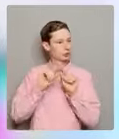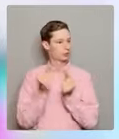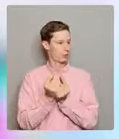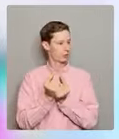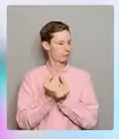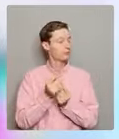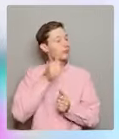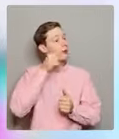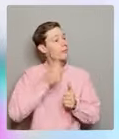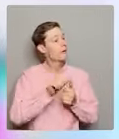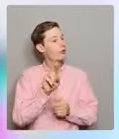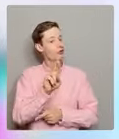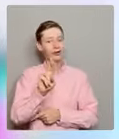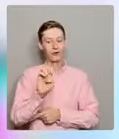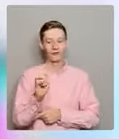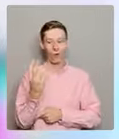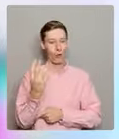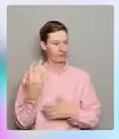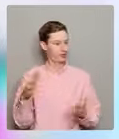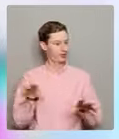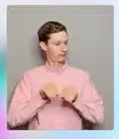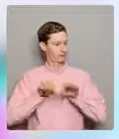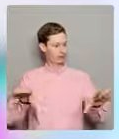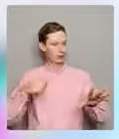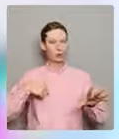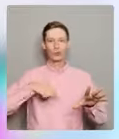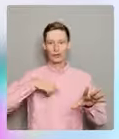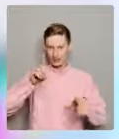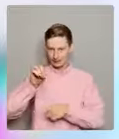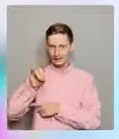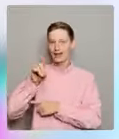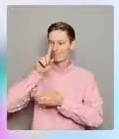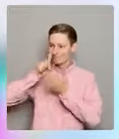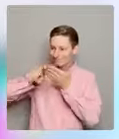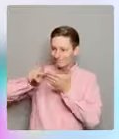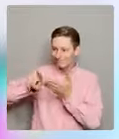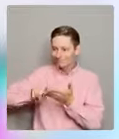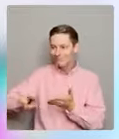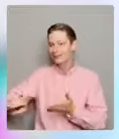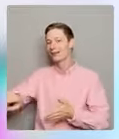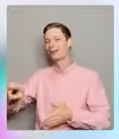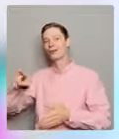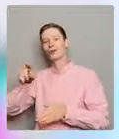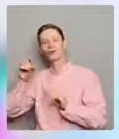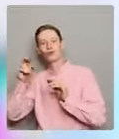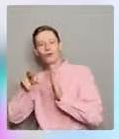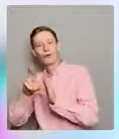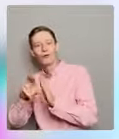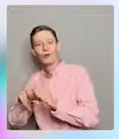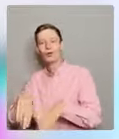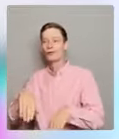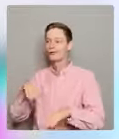after Resident Evil 4 shipped, we search for feedback in reviews, in message boards, in social media, in bug submissions.